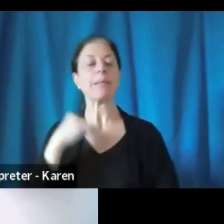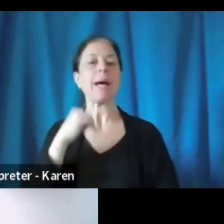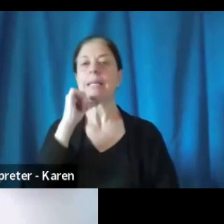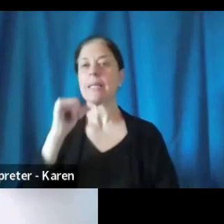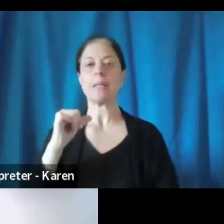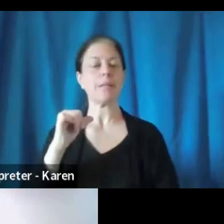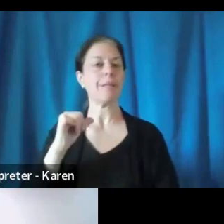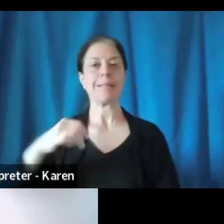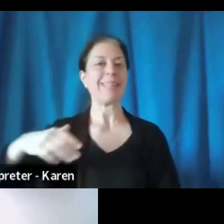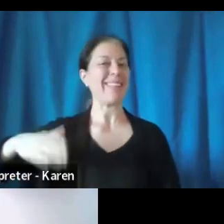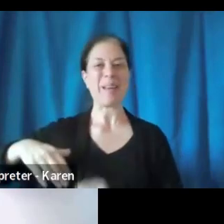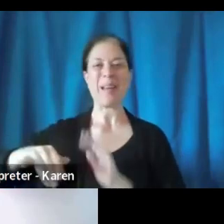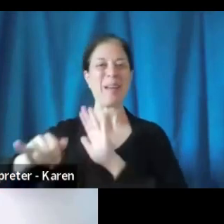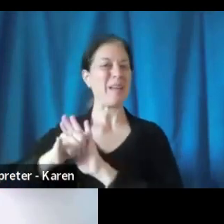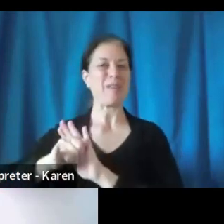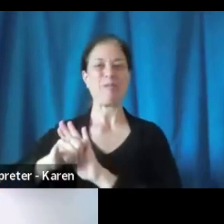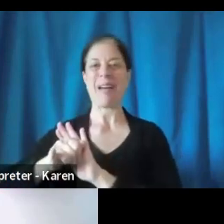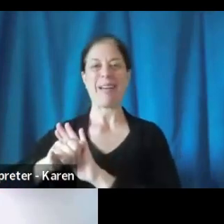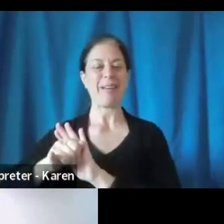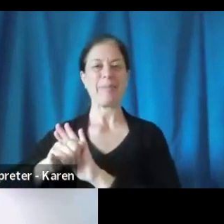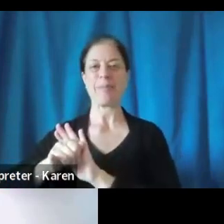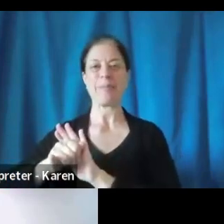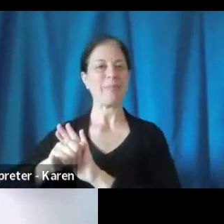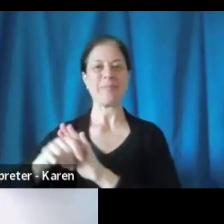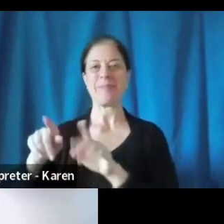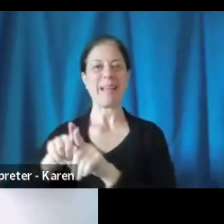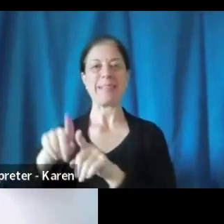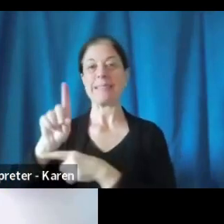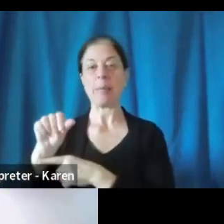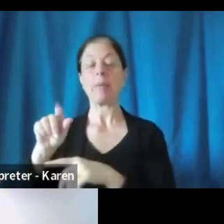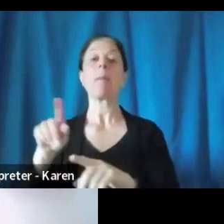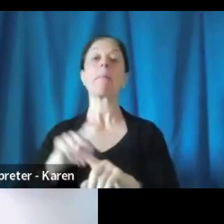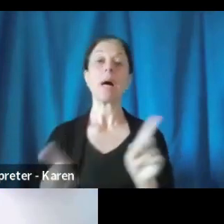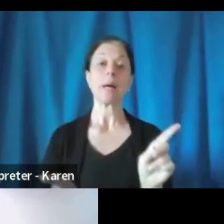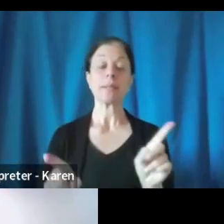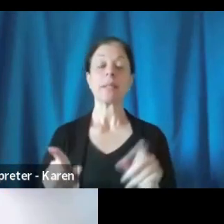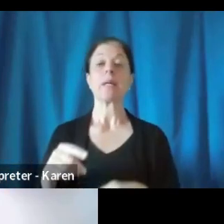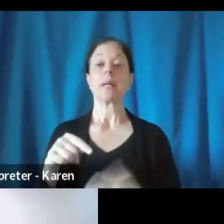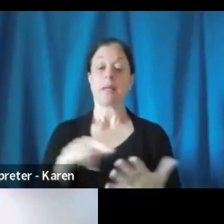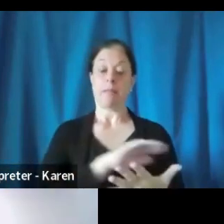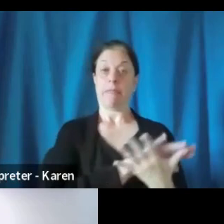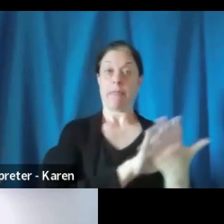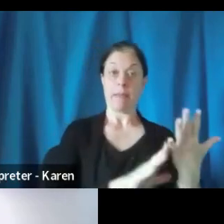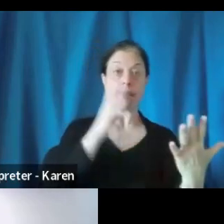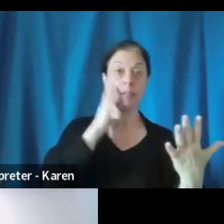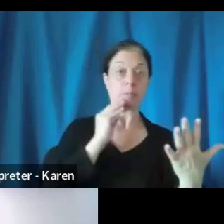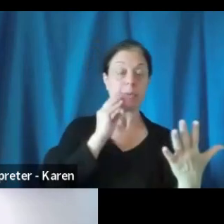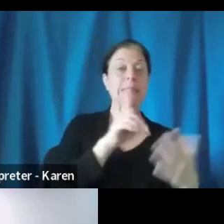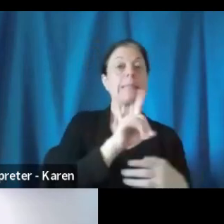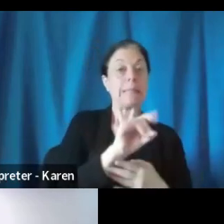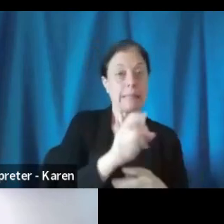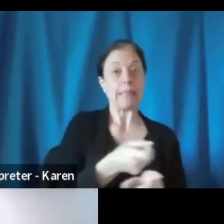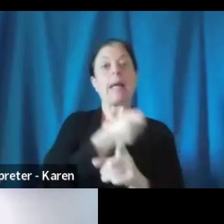have anything to do with my disability identity because I did not yet identify